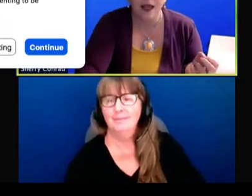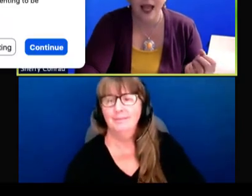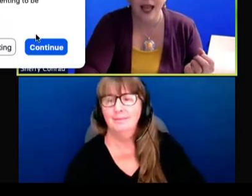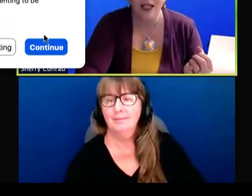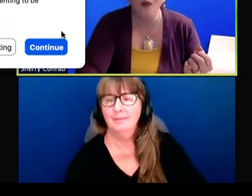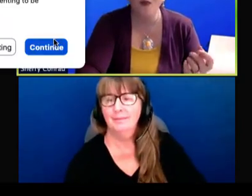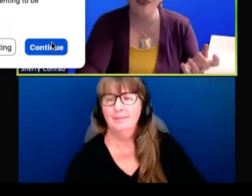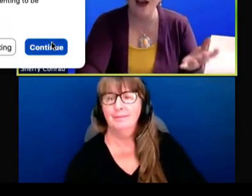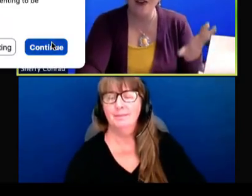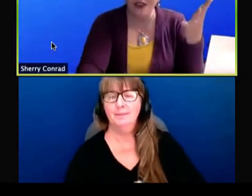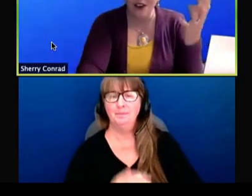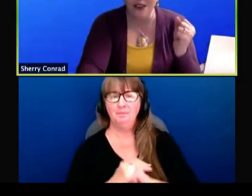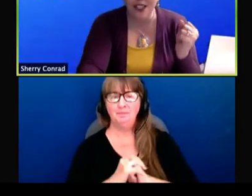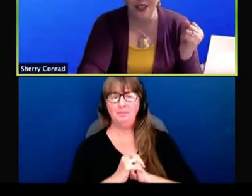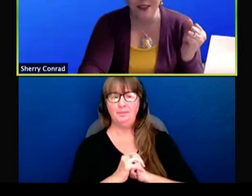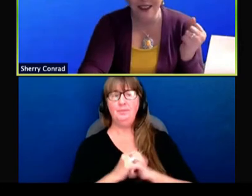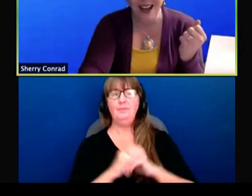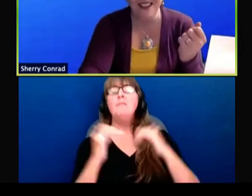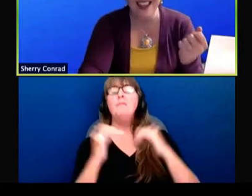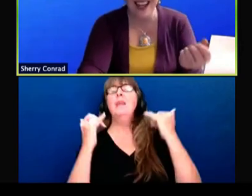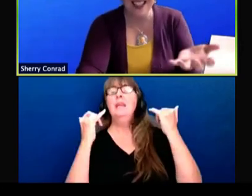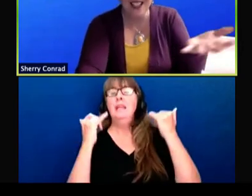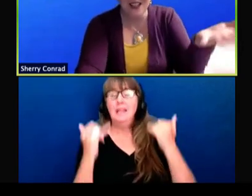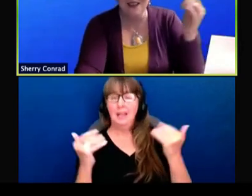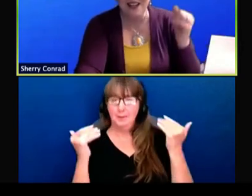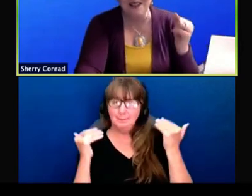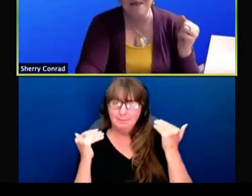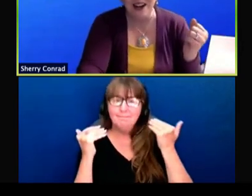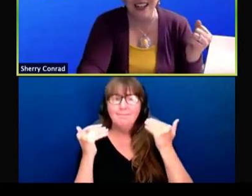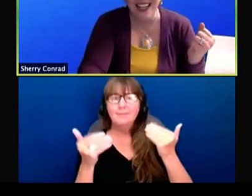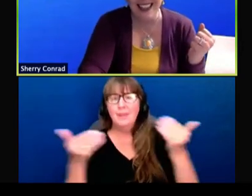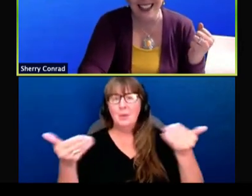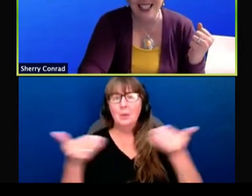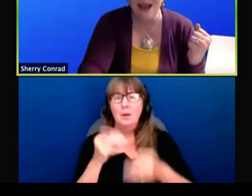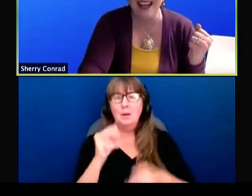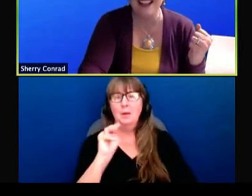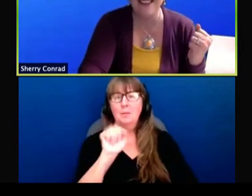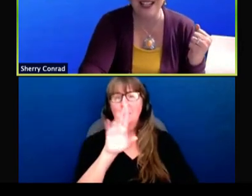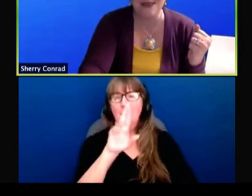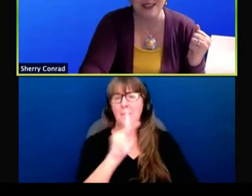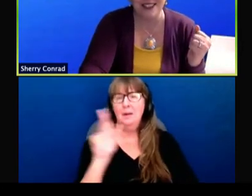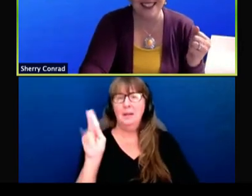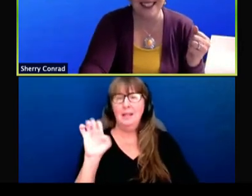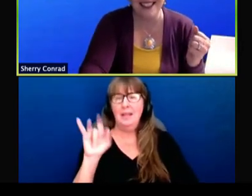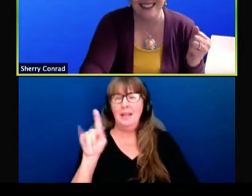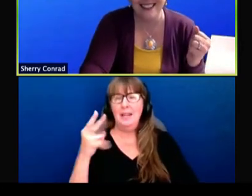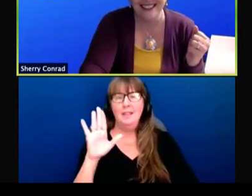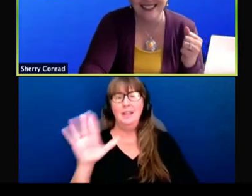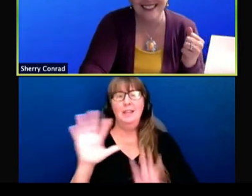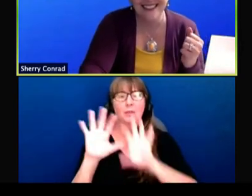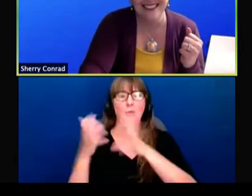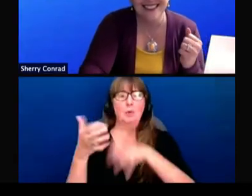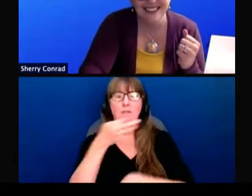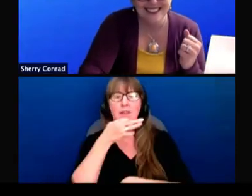And without further ado, I would like to welcome Mark Keith and his panel of experts.